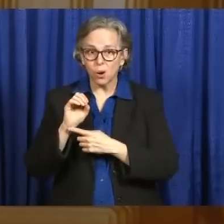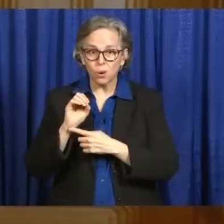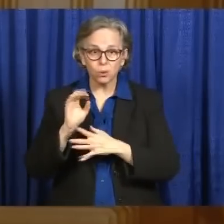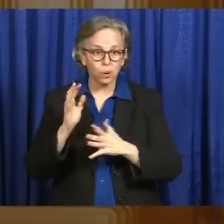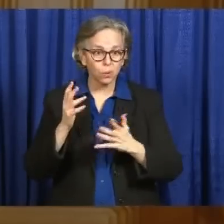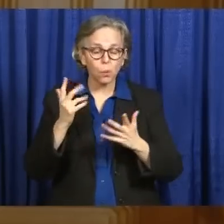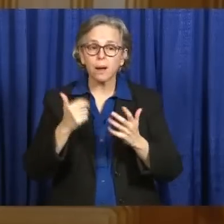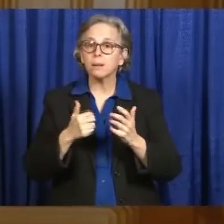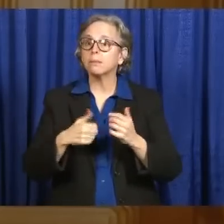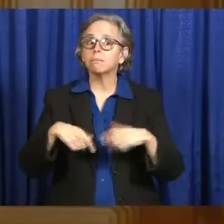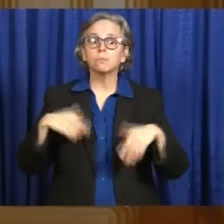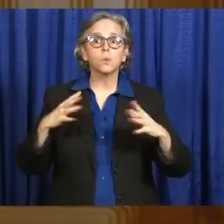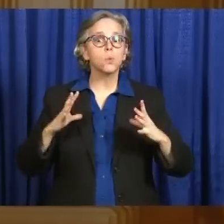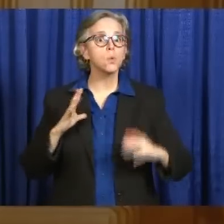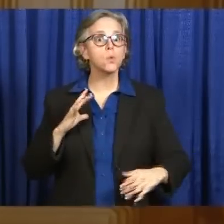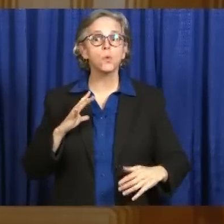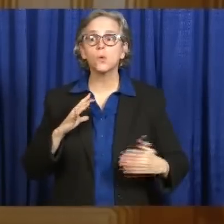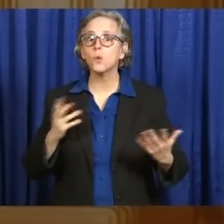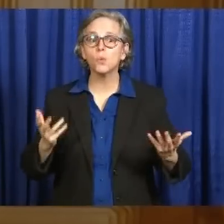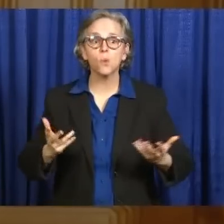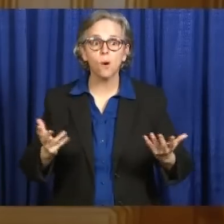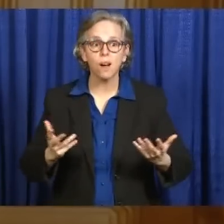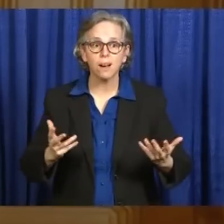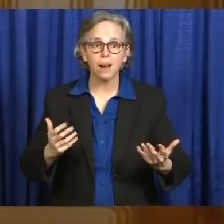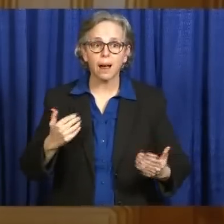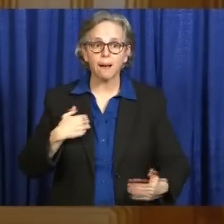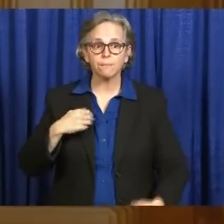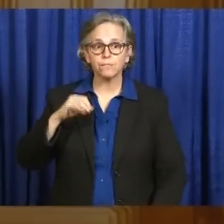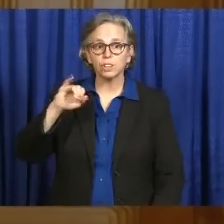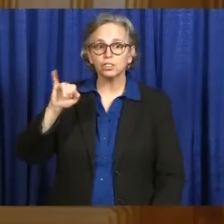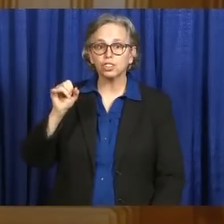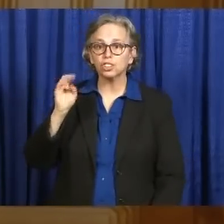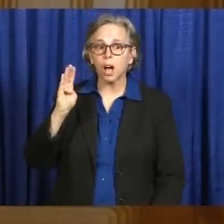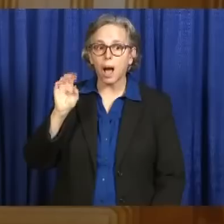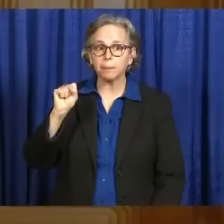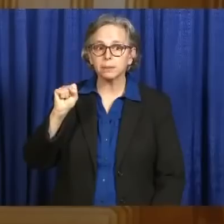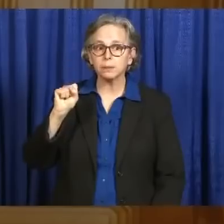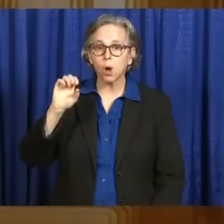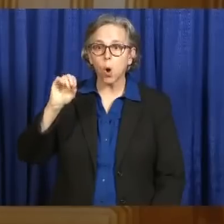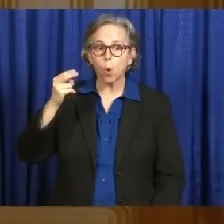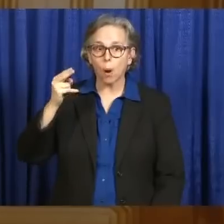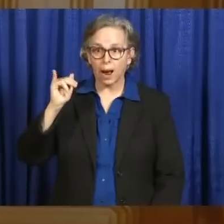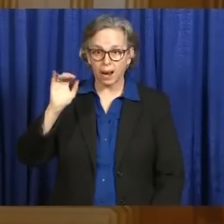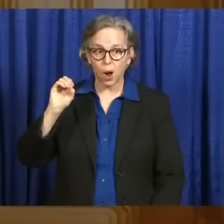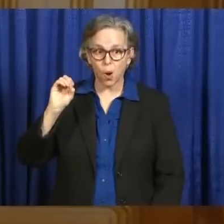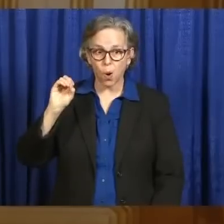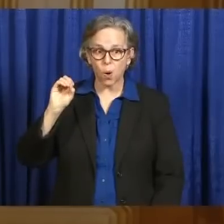THAT WOULD BE GREAT. ONE OF THE GREAT ASSETS THAT WE HAVE IN OHIO IN REGARD TO JOB